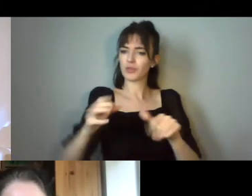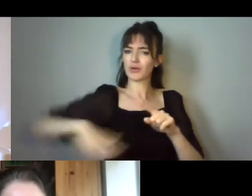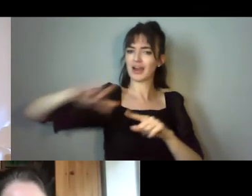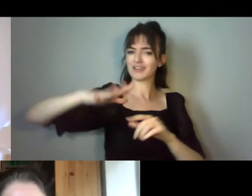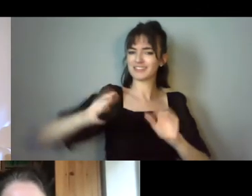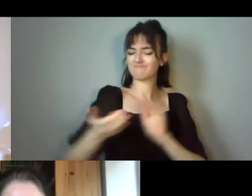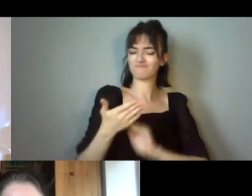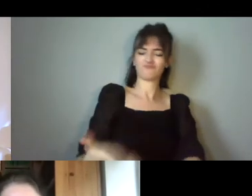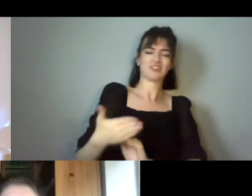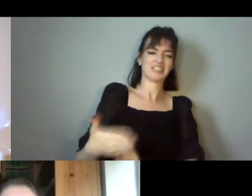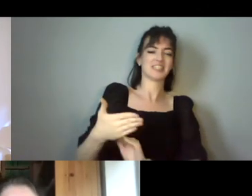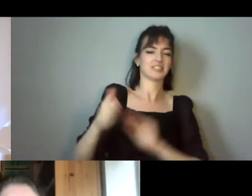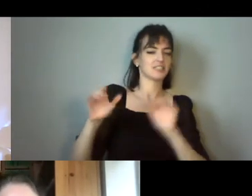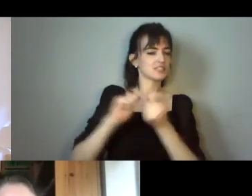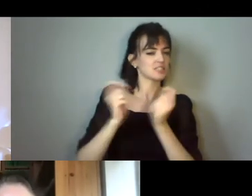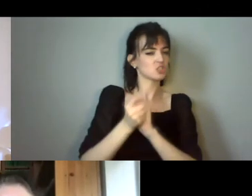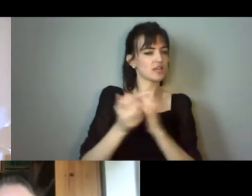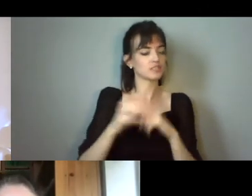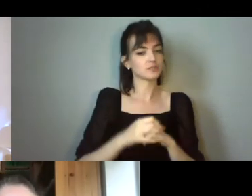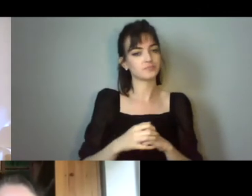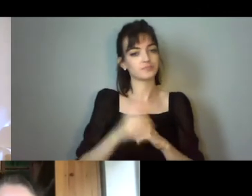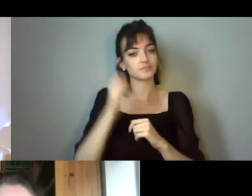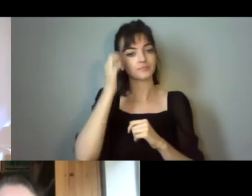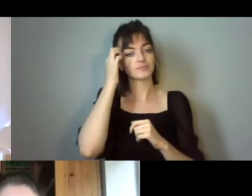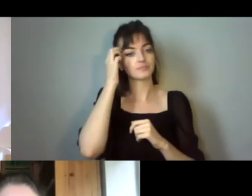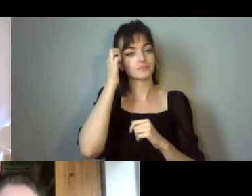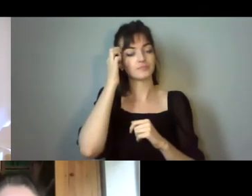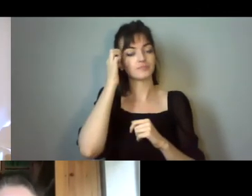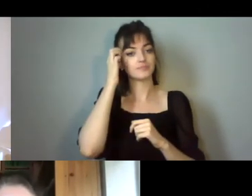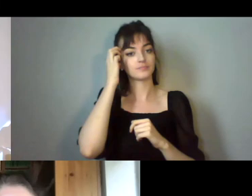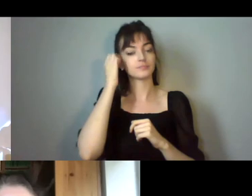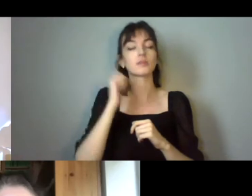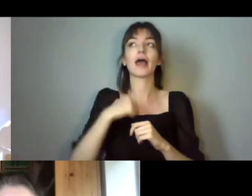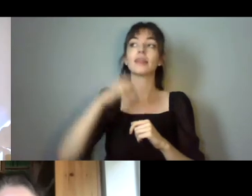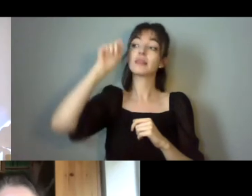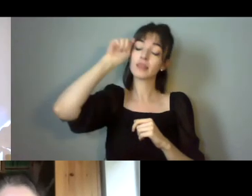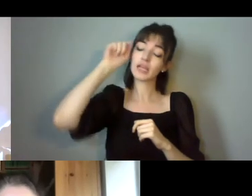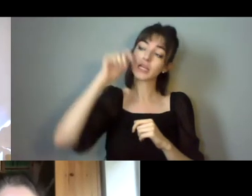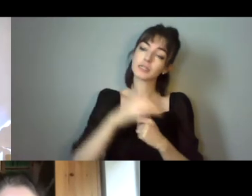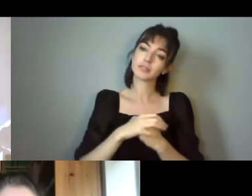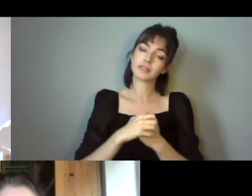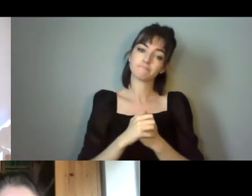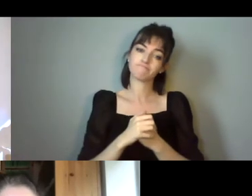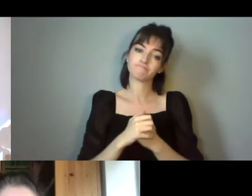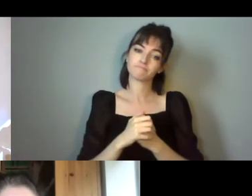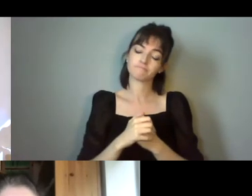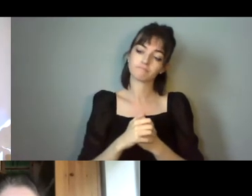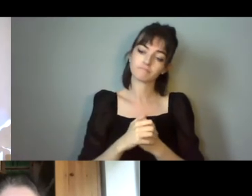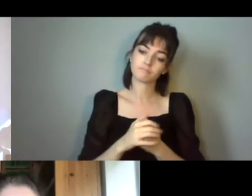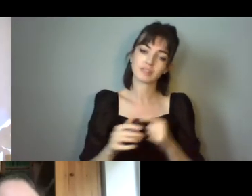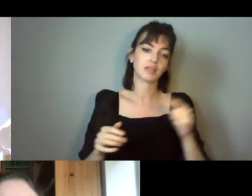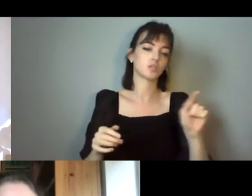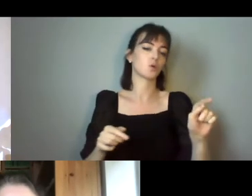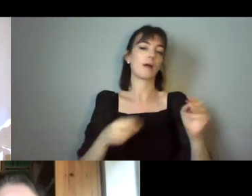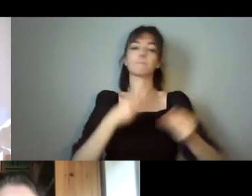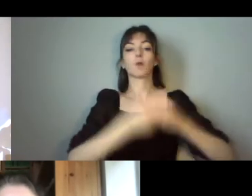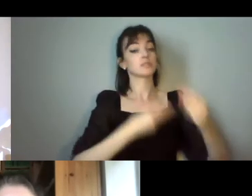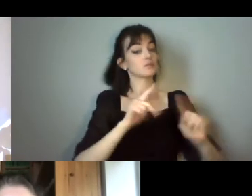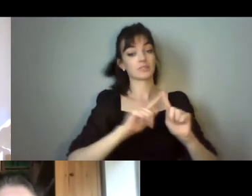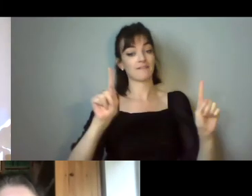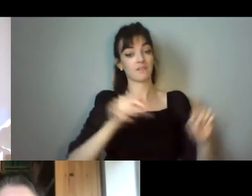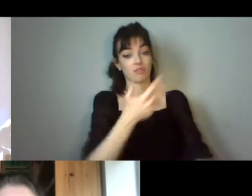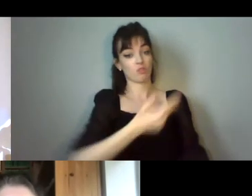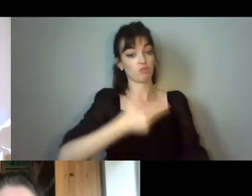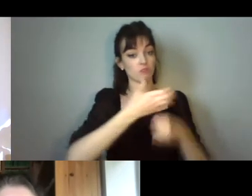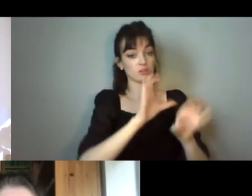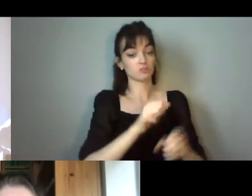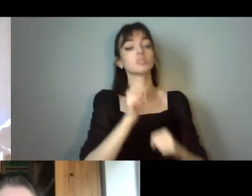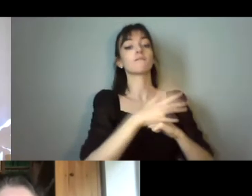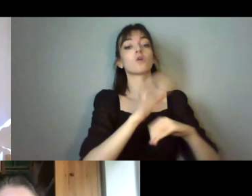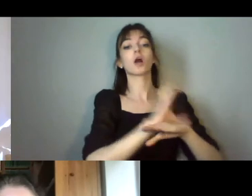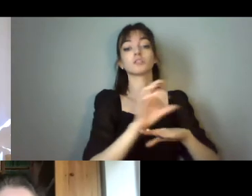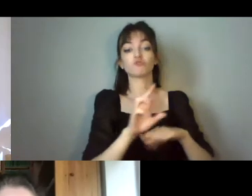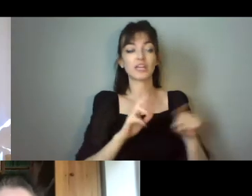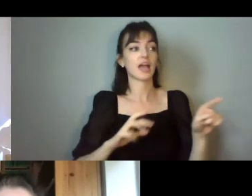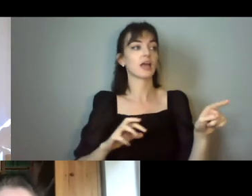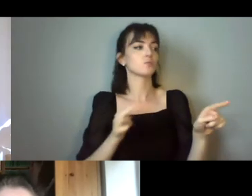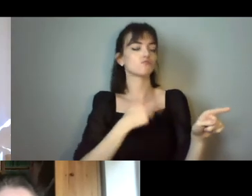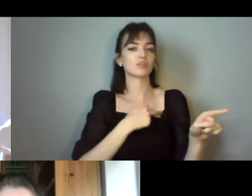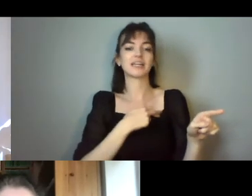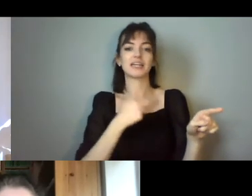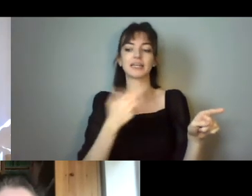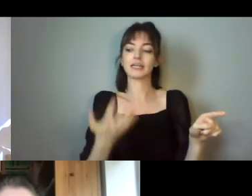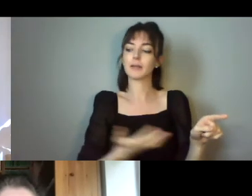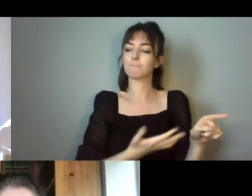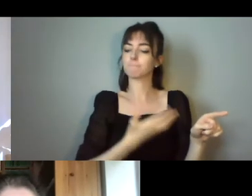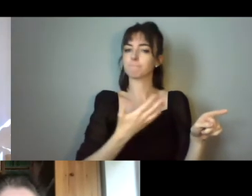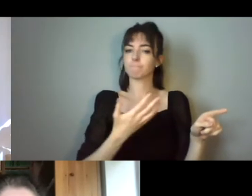: I think the three countries were different. In Costa Rica, it was really a bill that was drafted